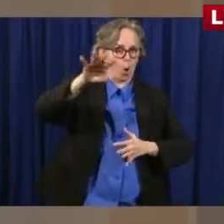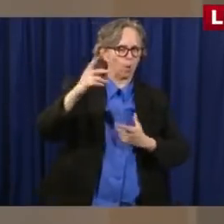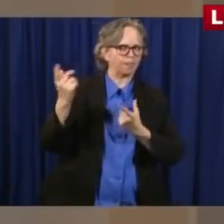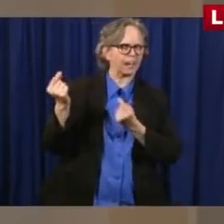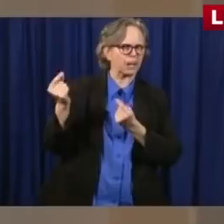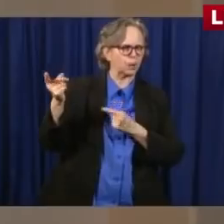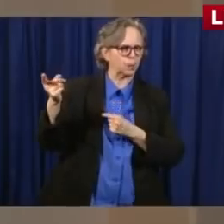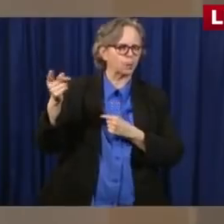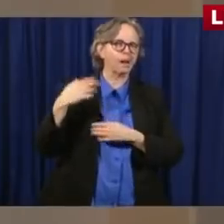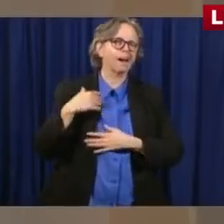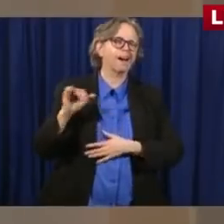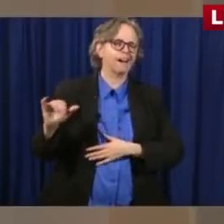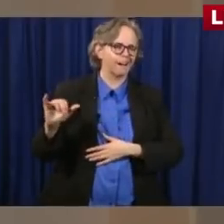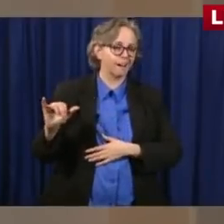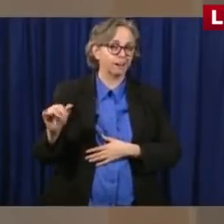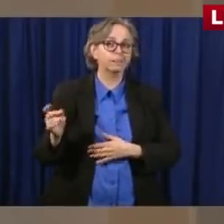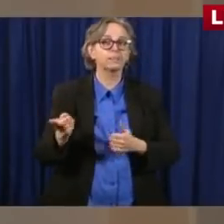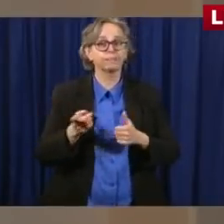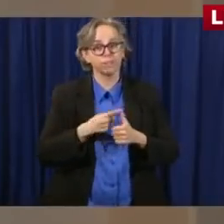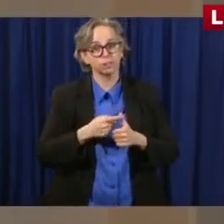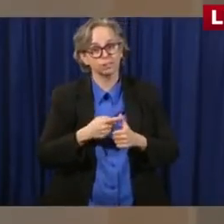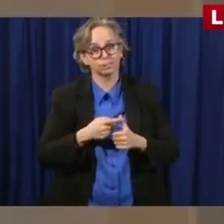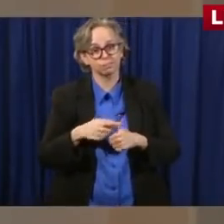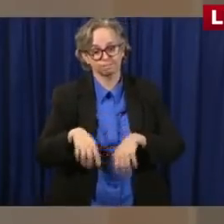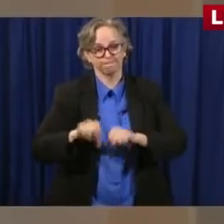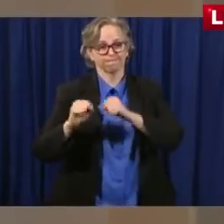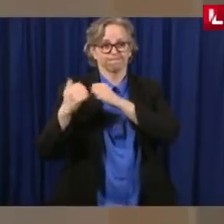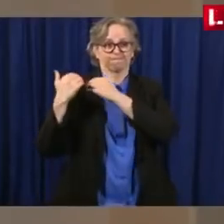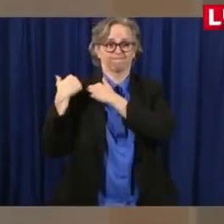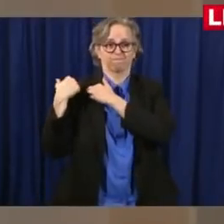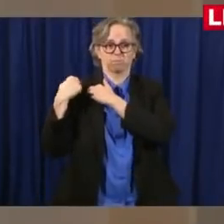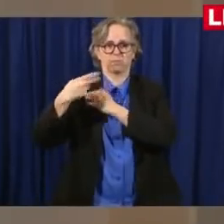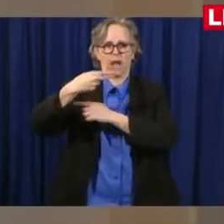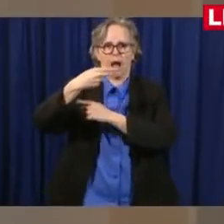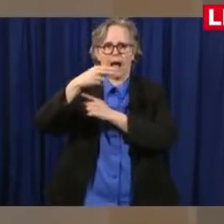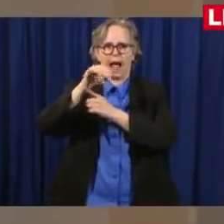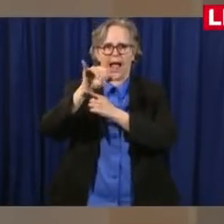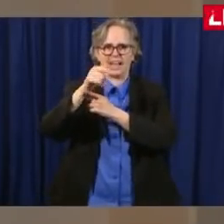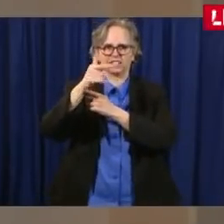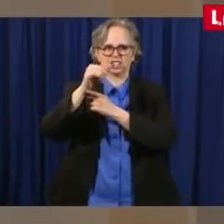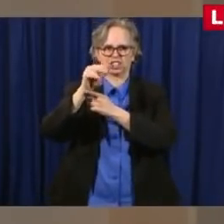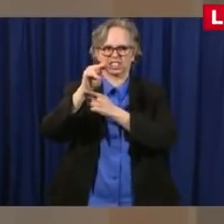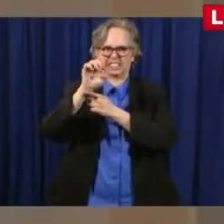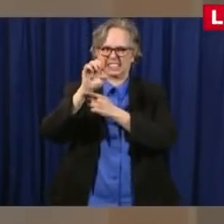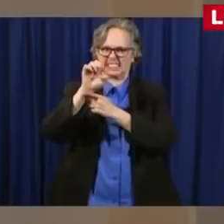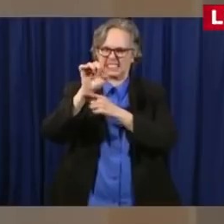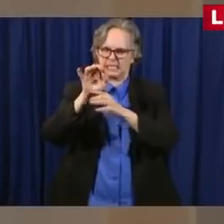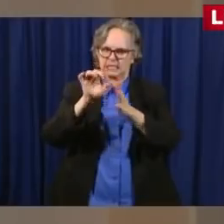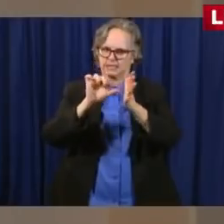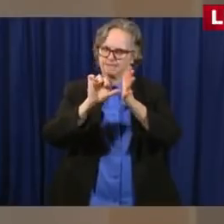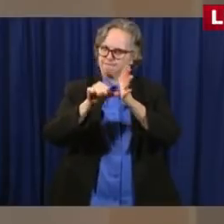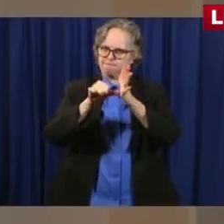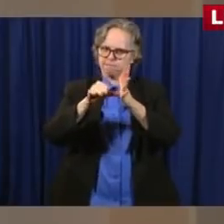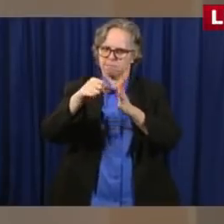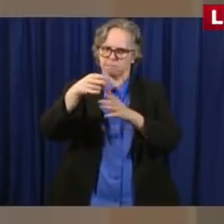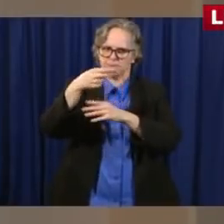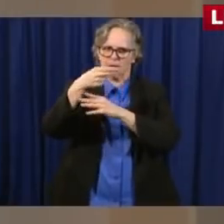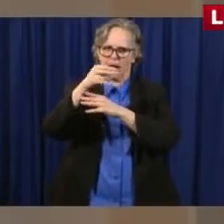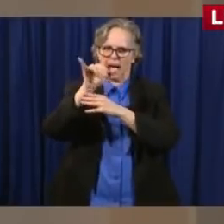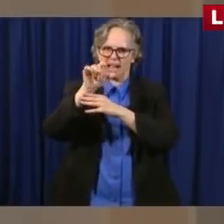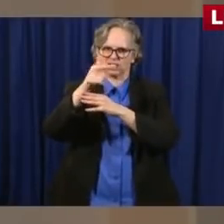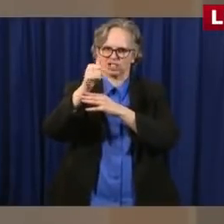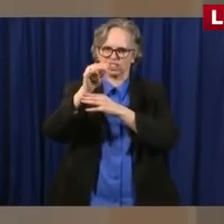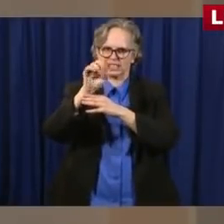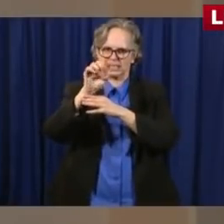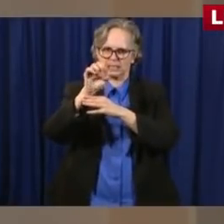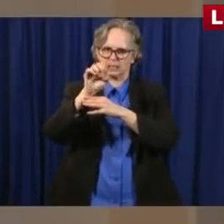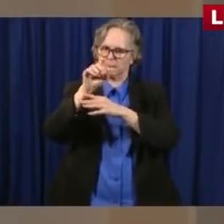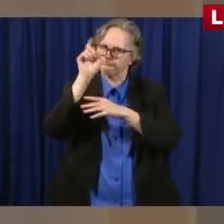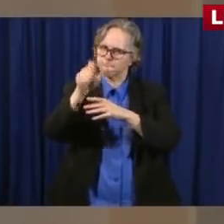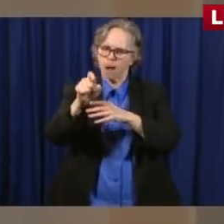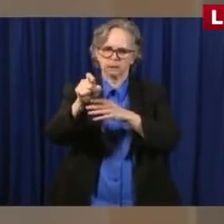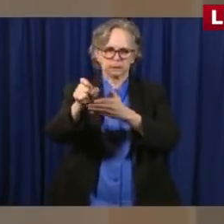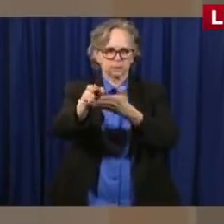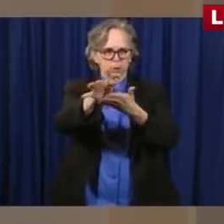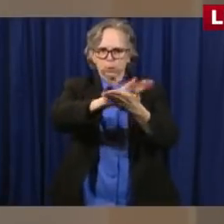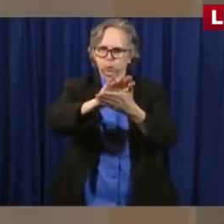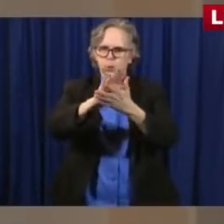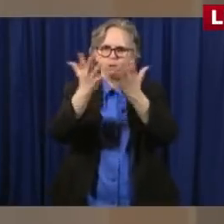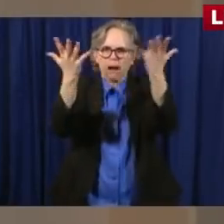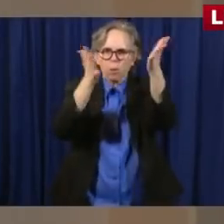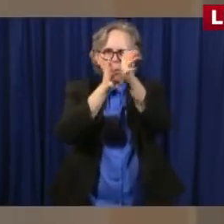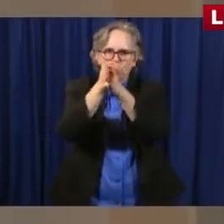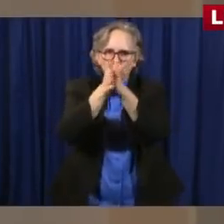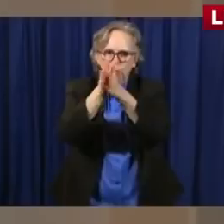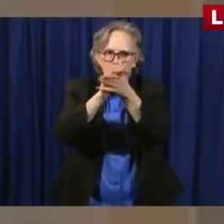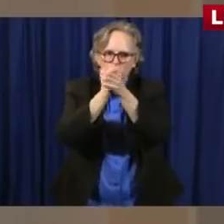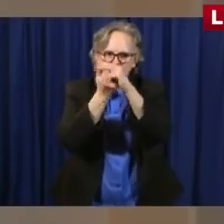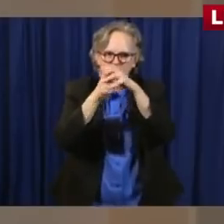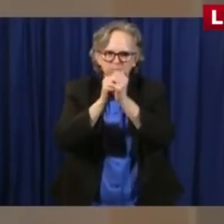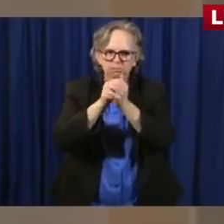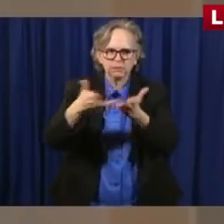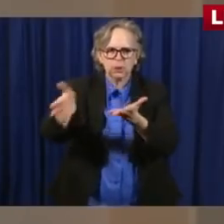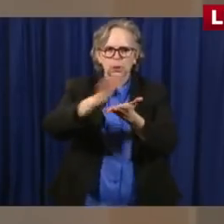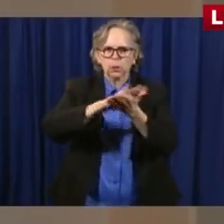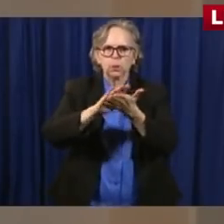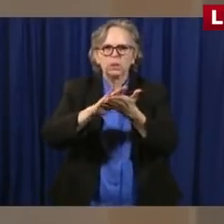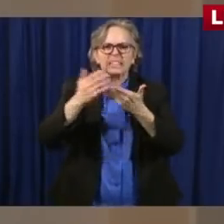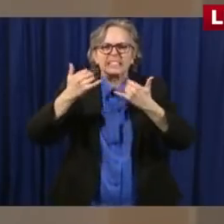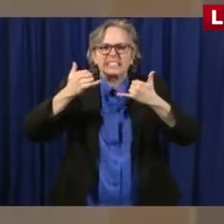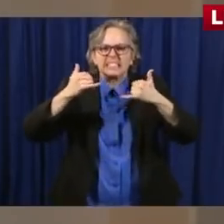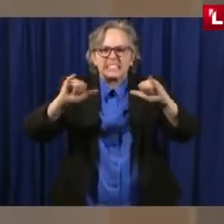LOOKS LIKE A FEW OF THESE THINGS.